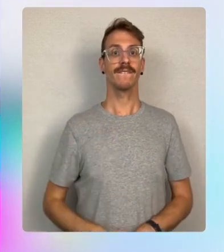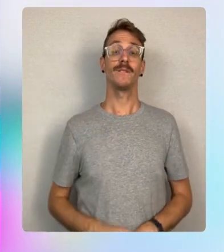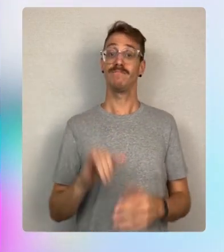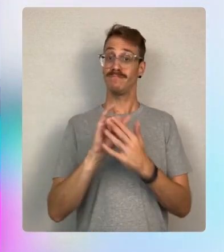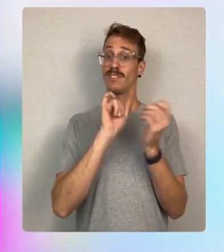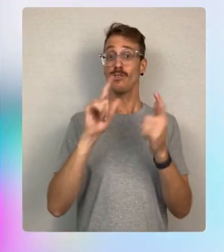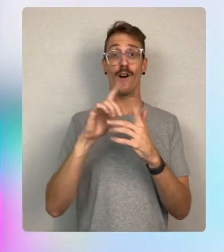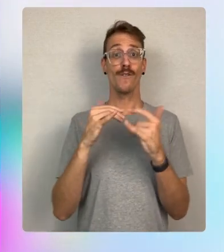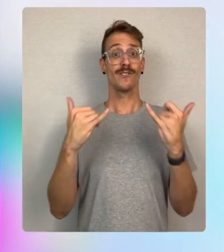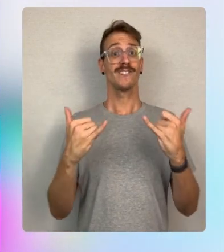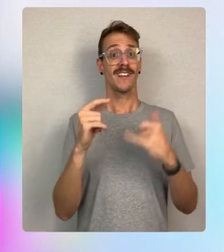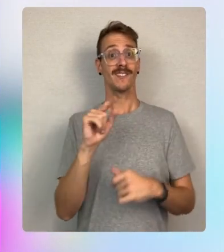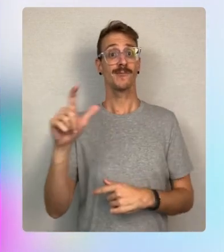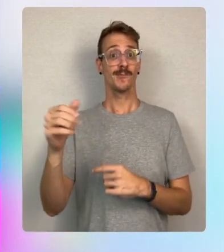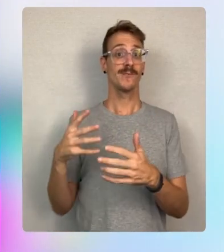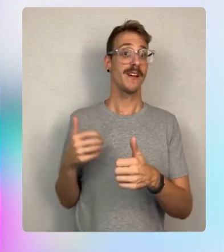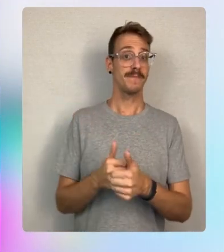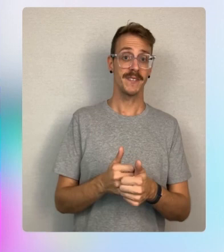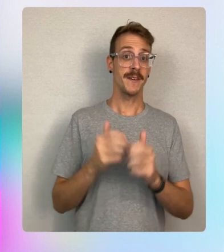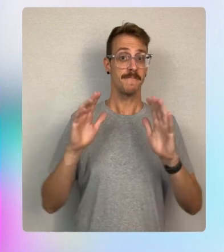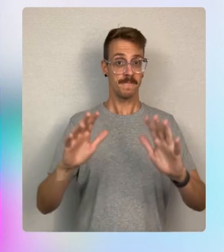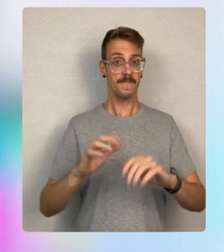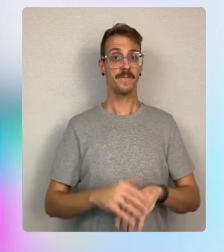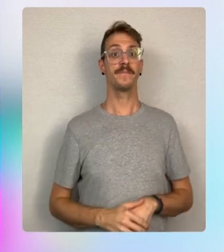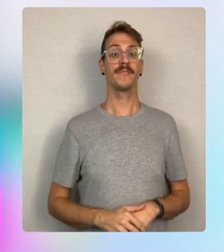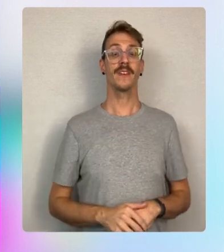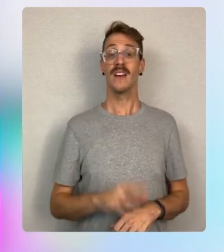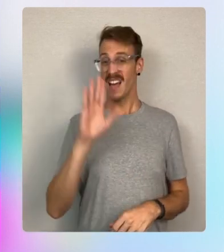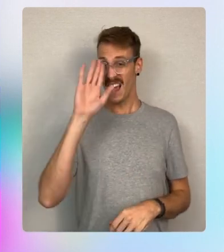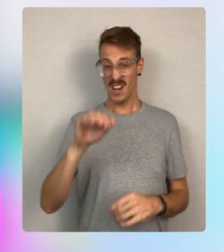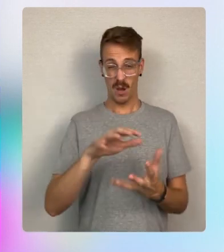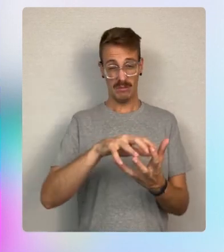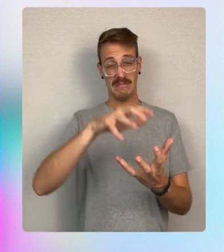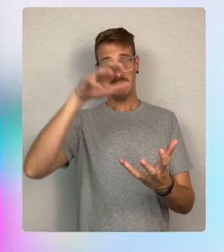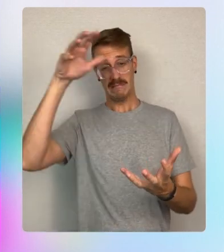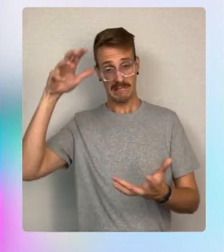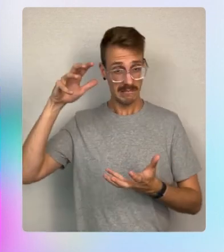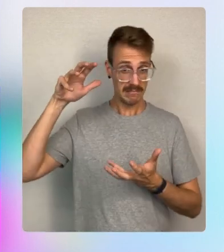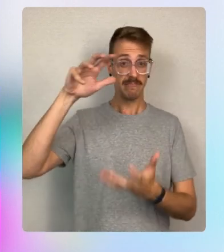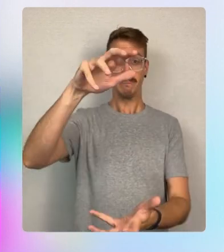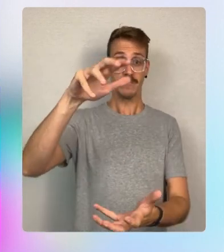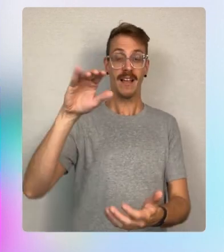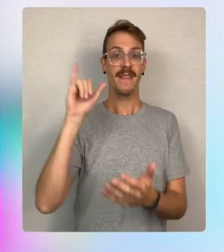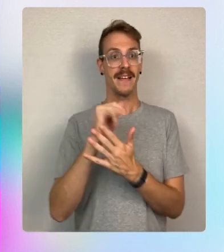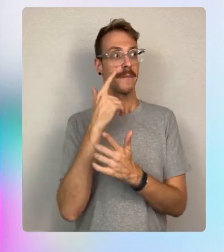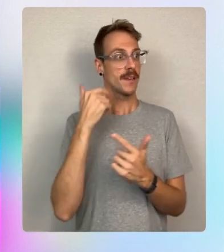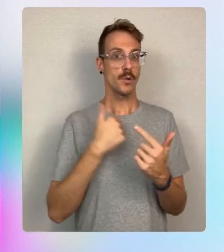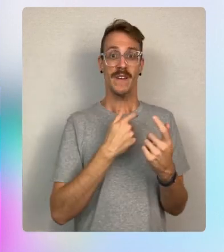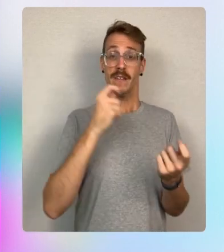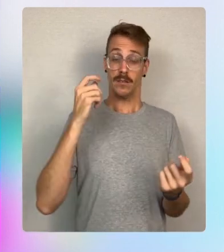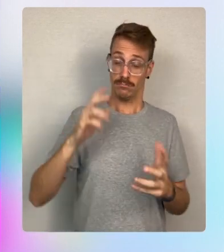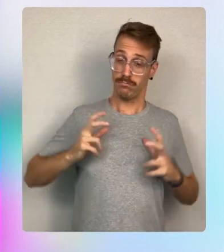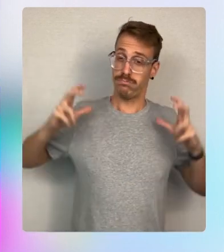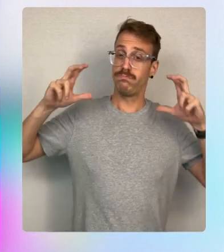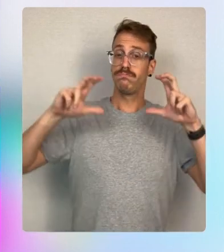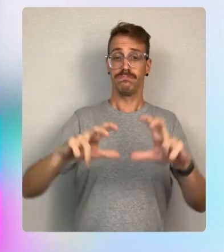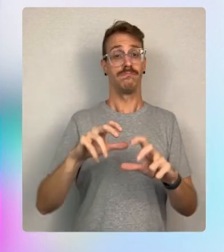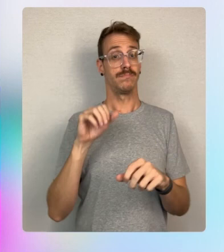That's all for today's tools update. Look, we know it's a lot, and that's because we have made huge investments